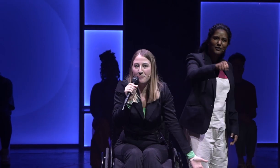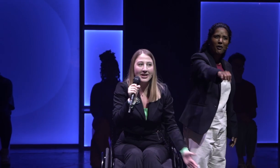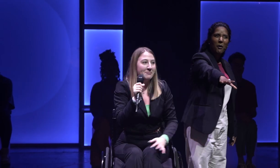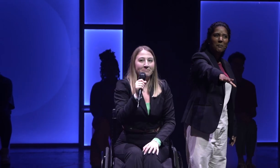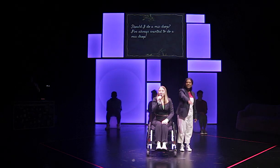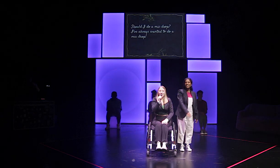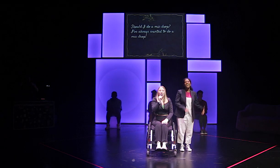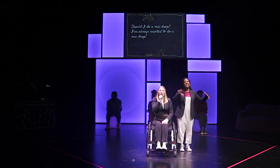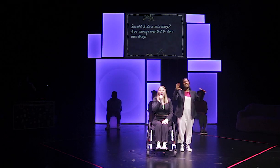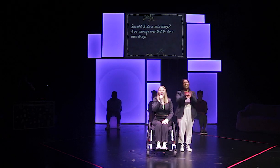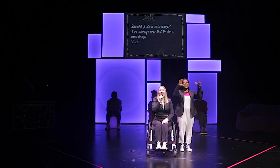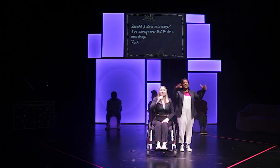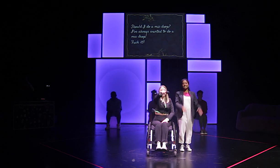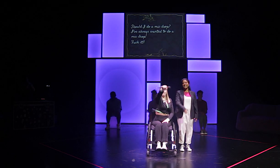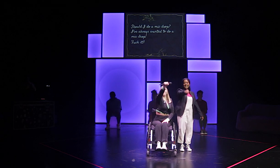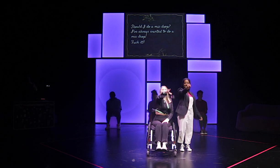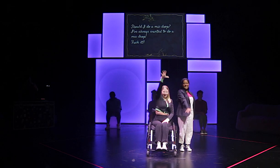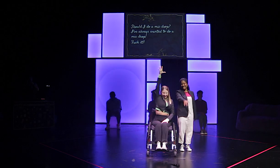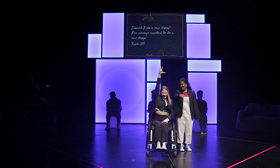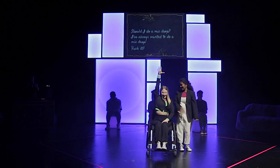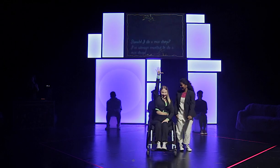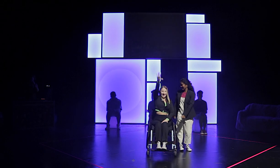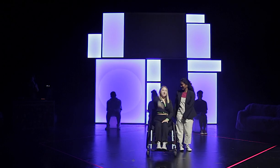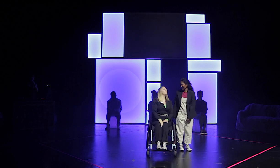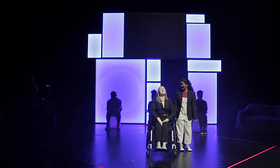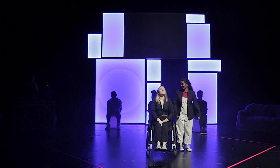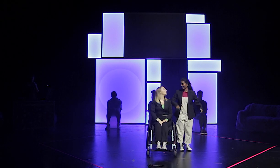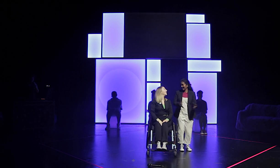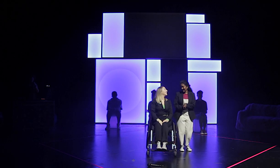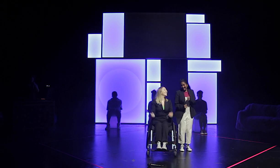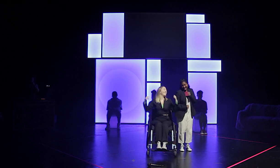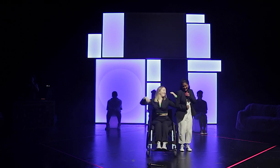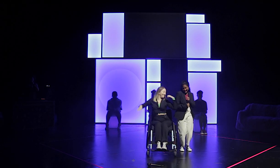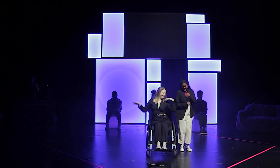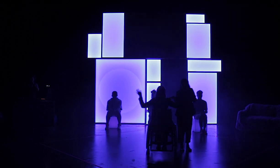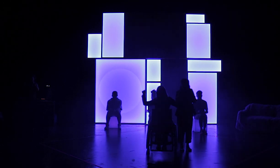drop. Fuck it!